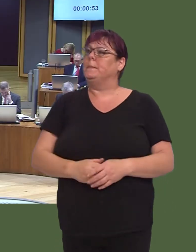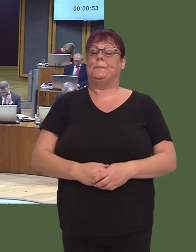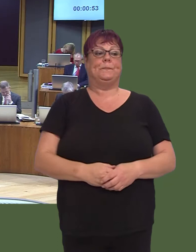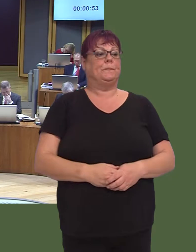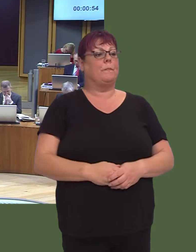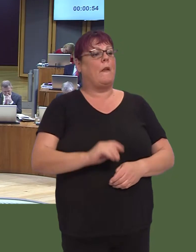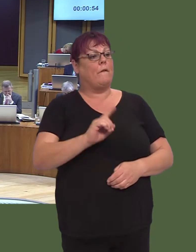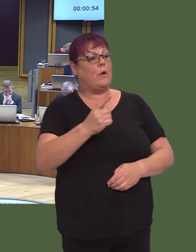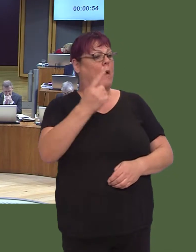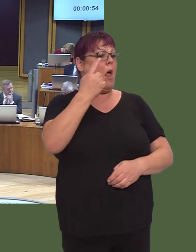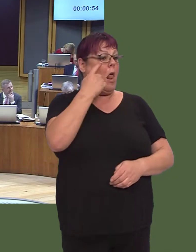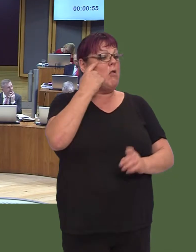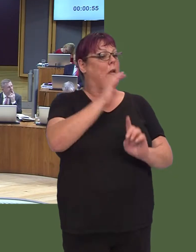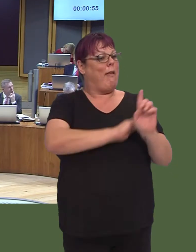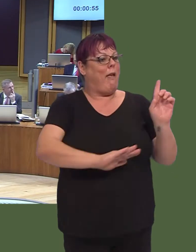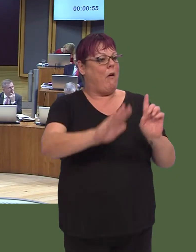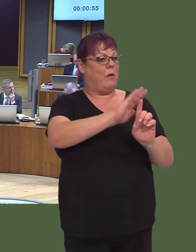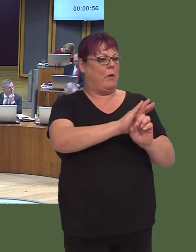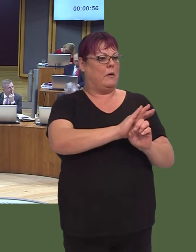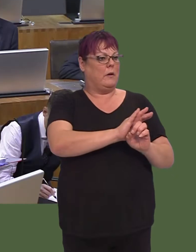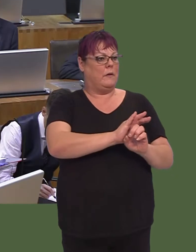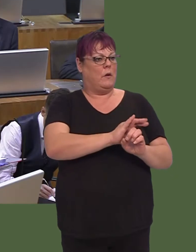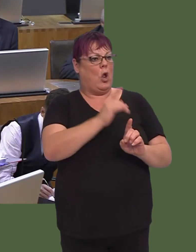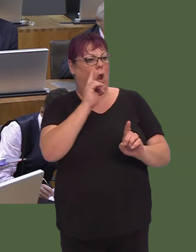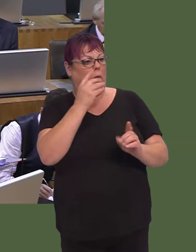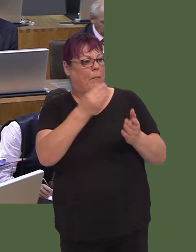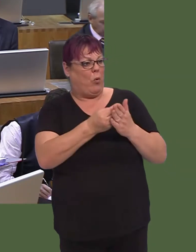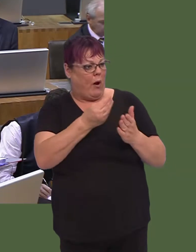Carwyn Jones AM: The first thing that has to be established is the market, and particularly, of course, the strike price.